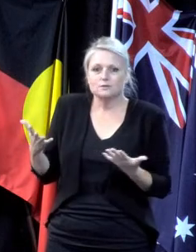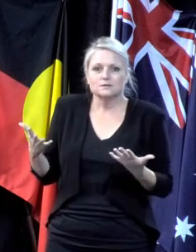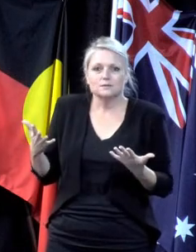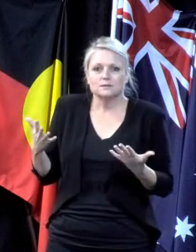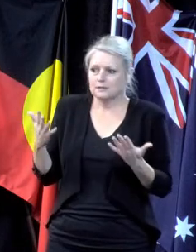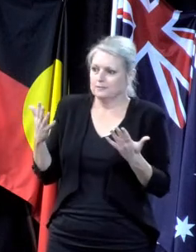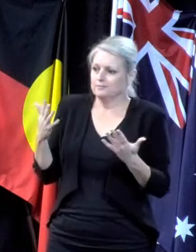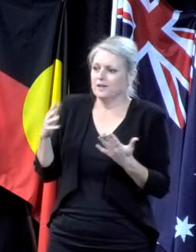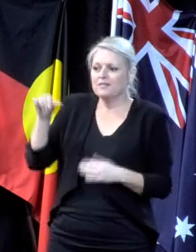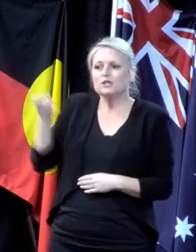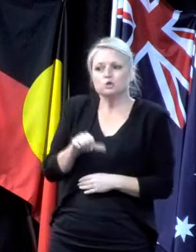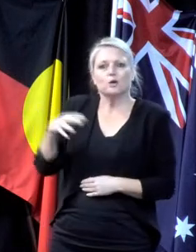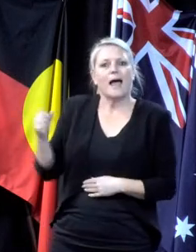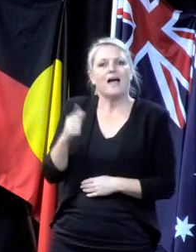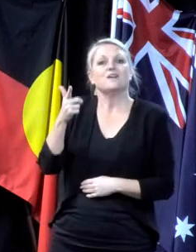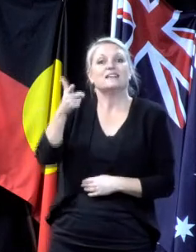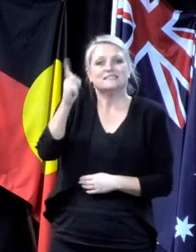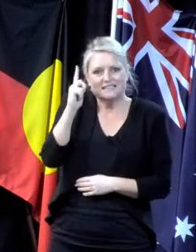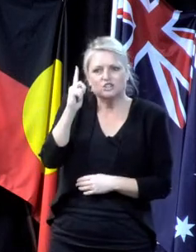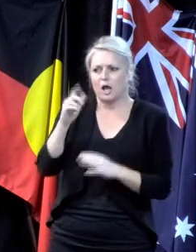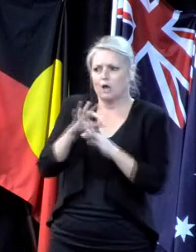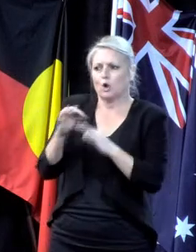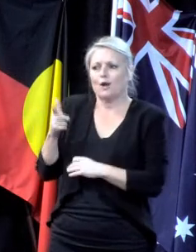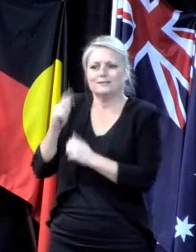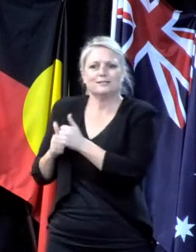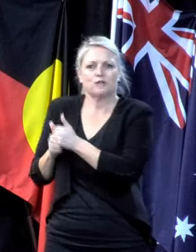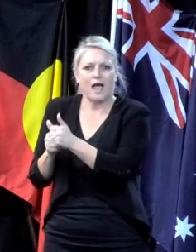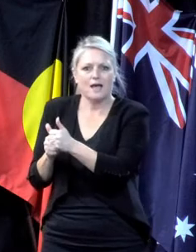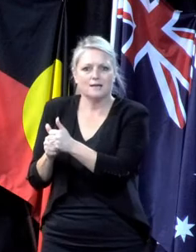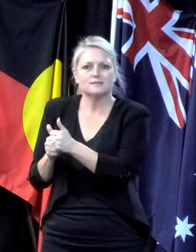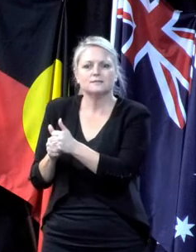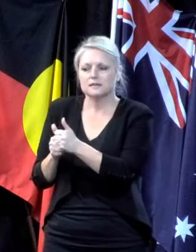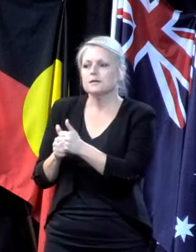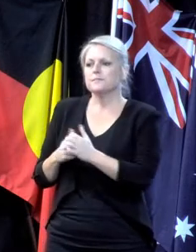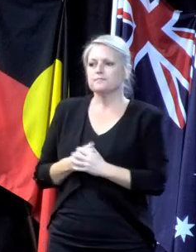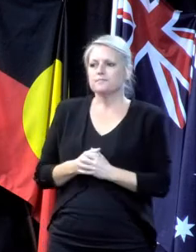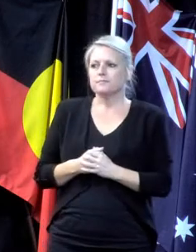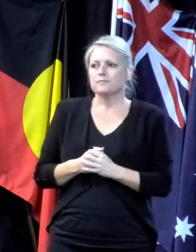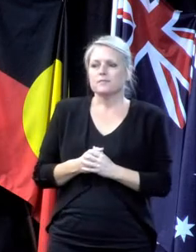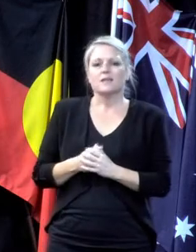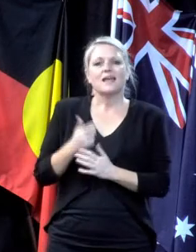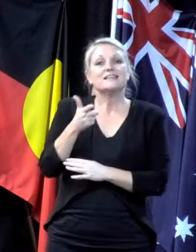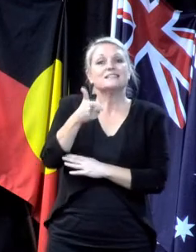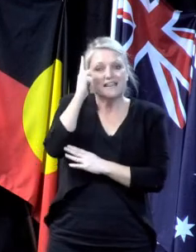rather than a teacher aide. Our teachers – teachers are trained, they’re – they’re skilled in their